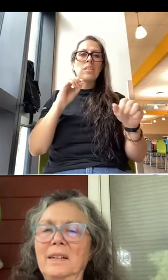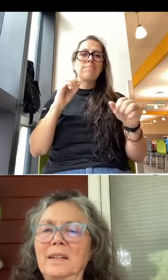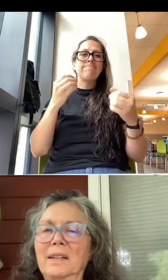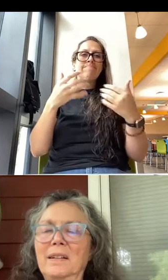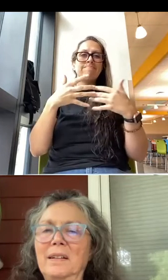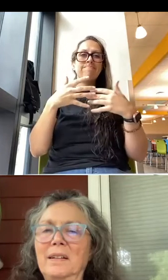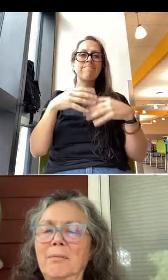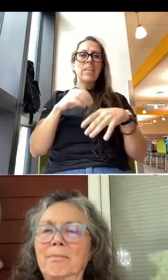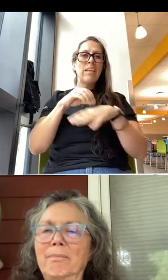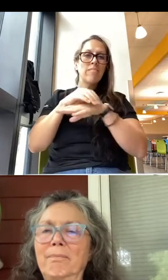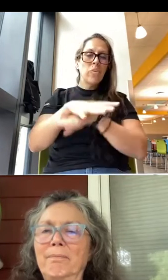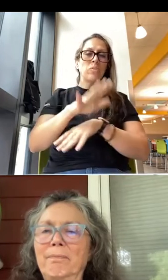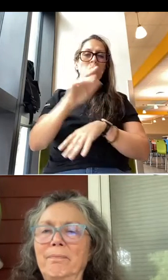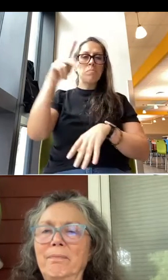factors and stuff, and still is.